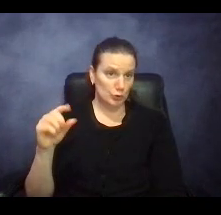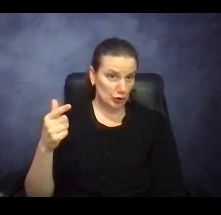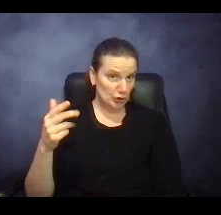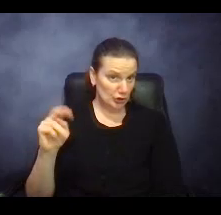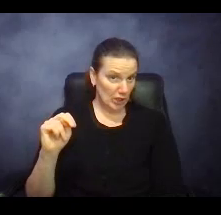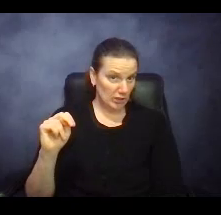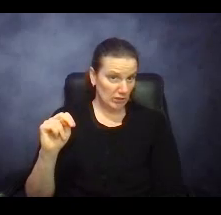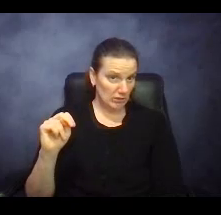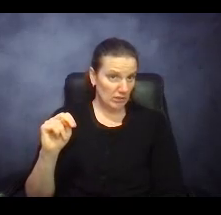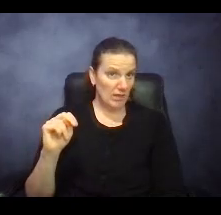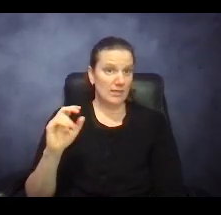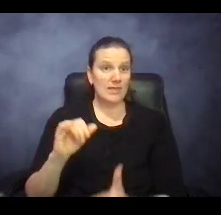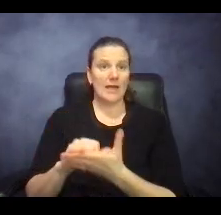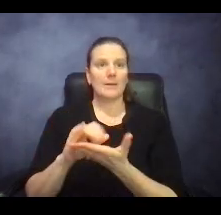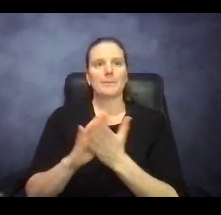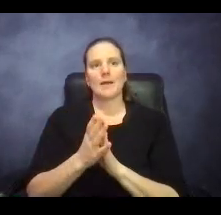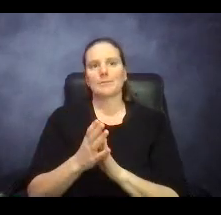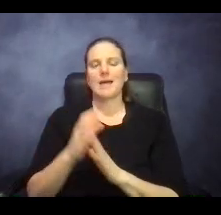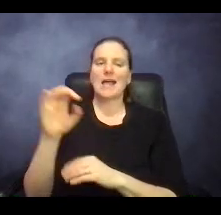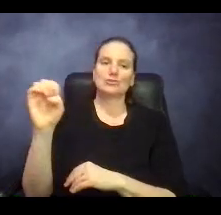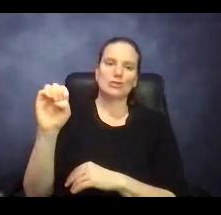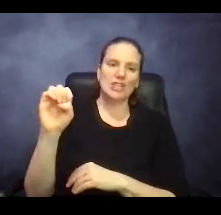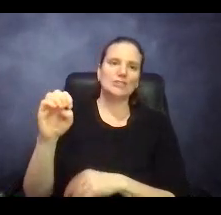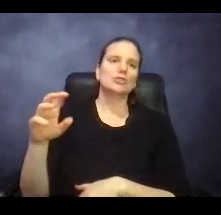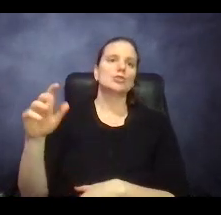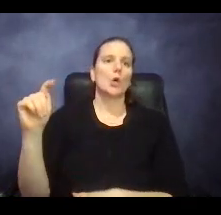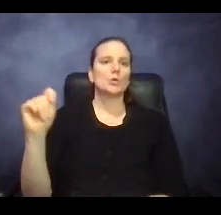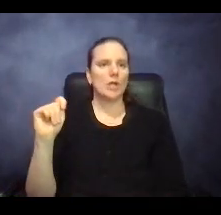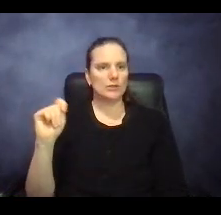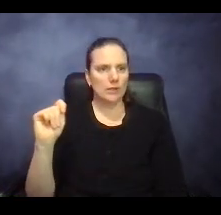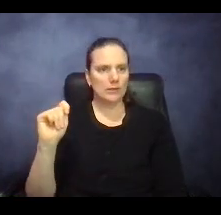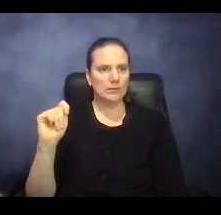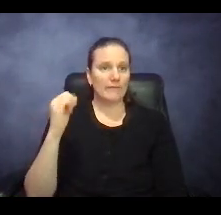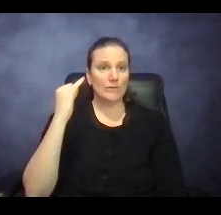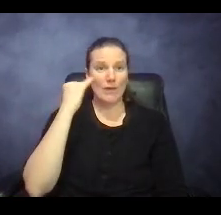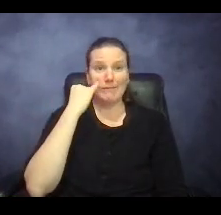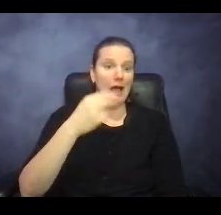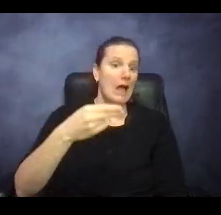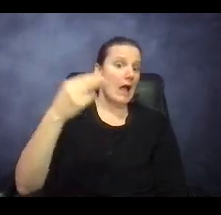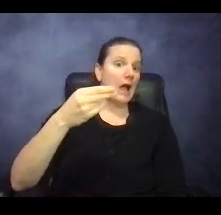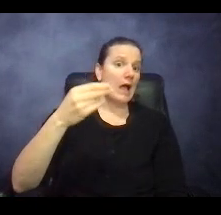But you can see that if you have a high cortisol need, if you are just going 90 to nothing all the time,